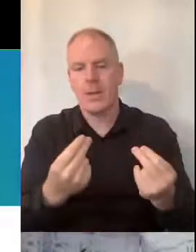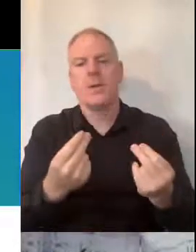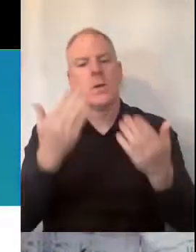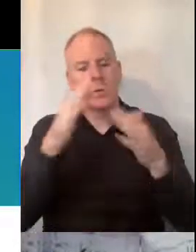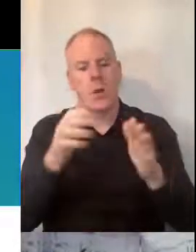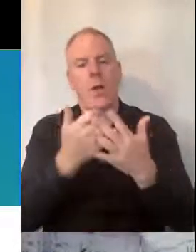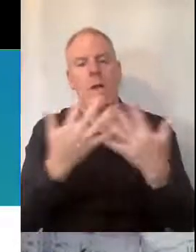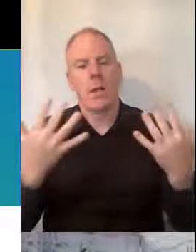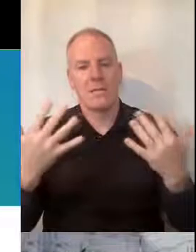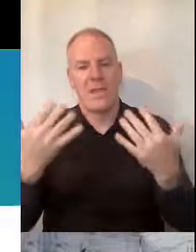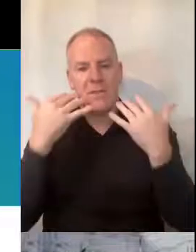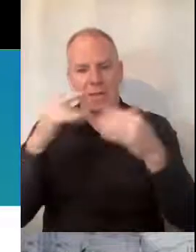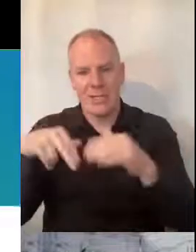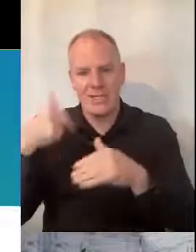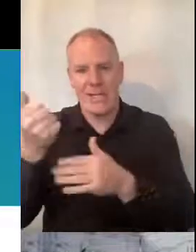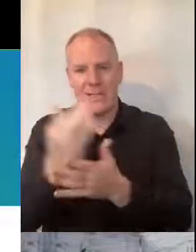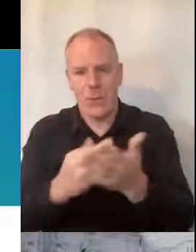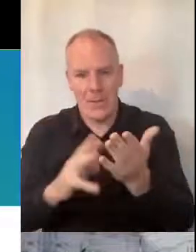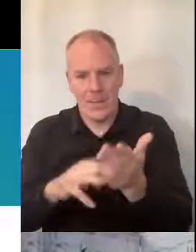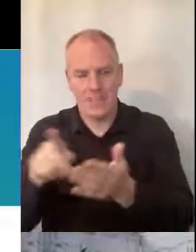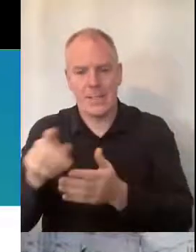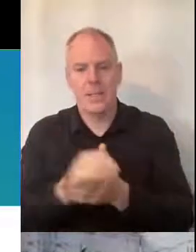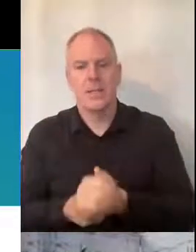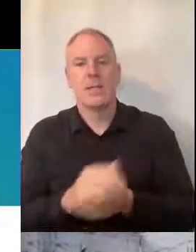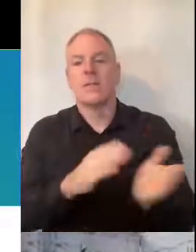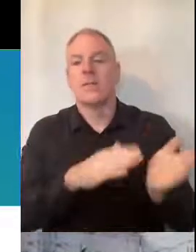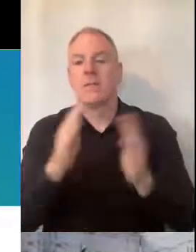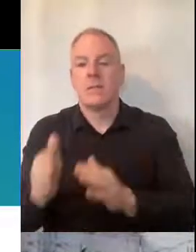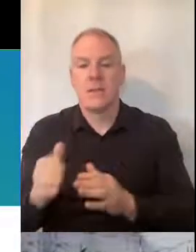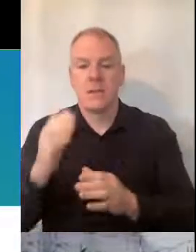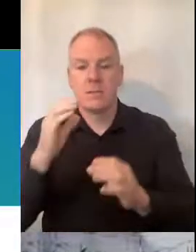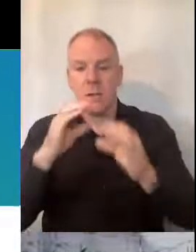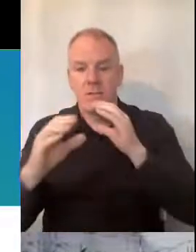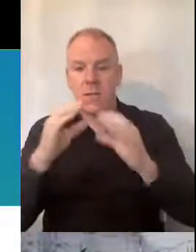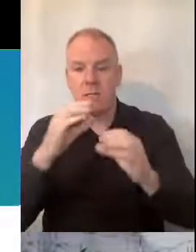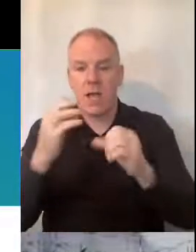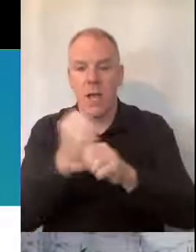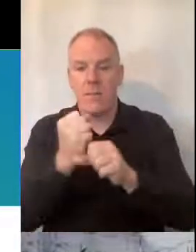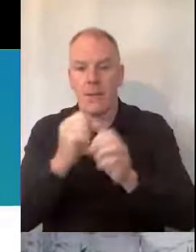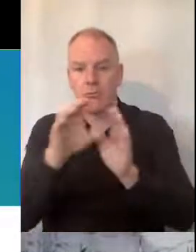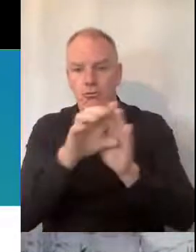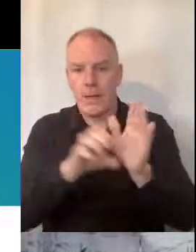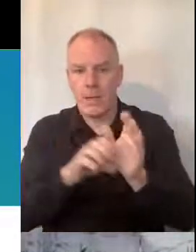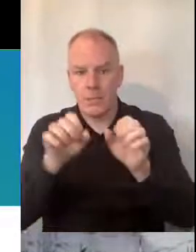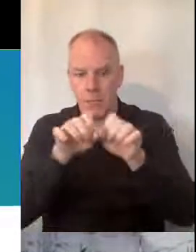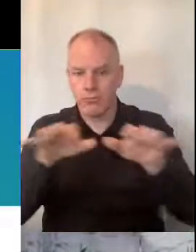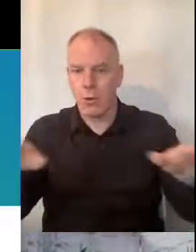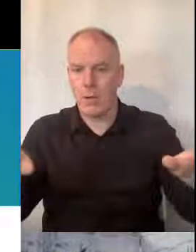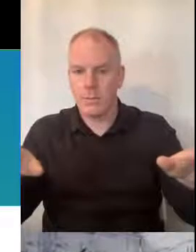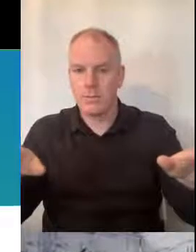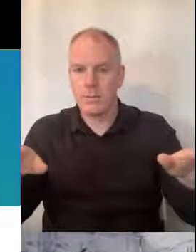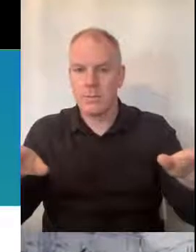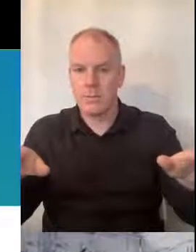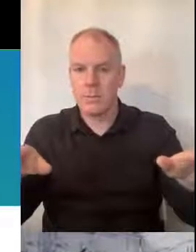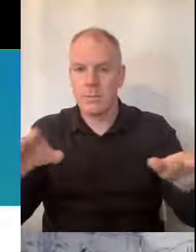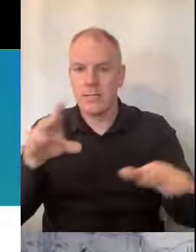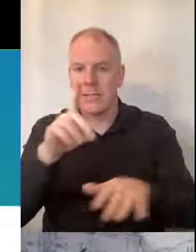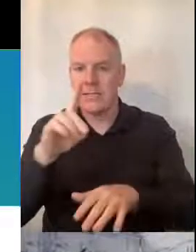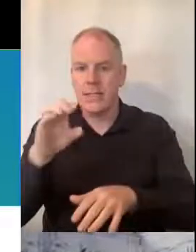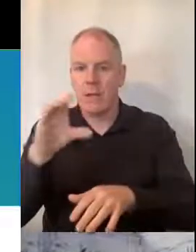in the next few slides about that. We're starting our conversations around the canalizing the curriculum. And I'm happy to have a conversation around that later.